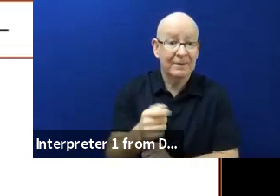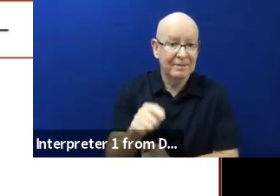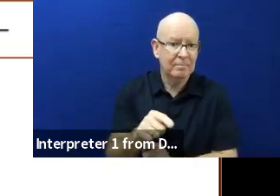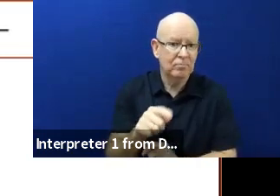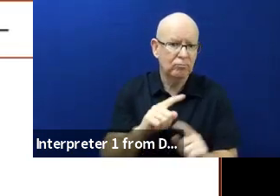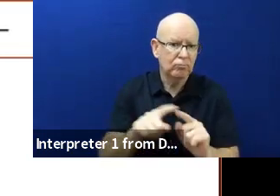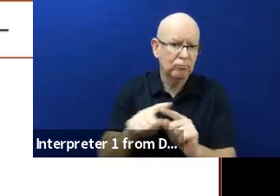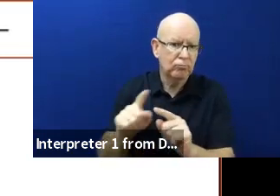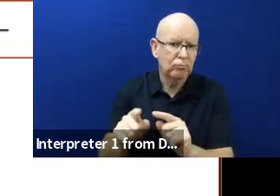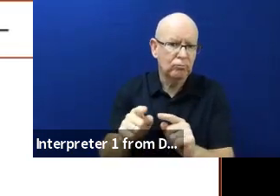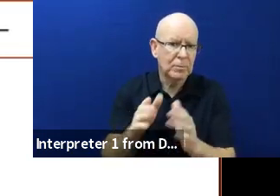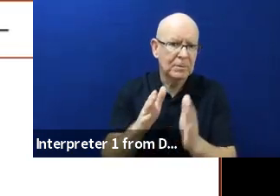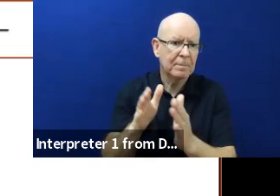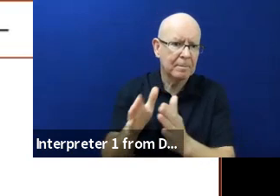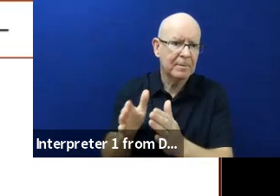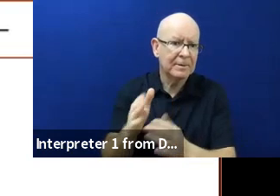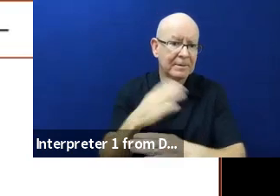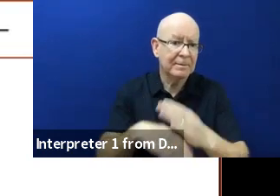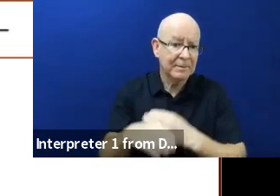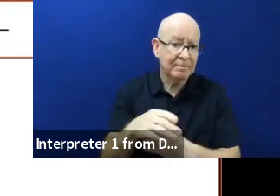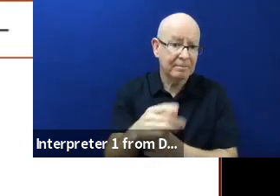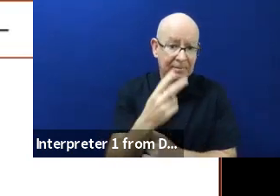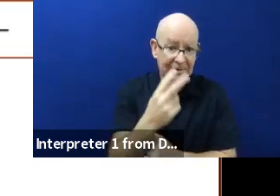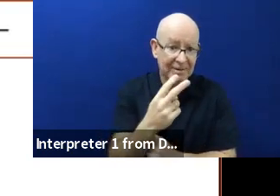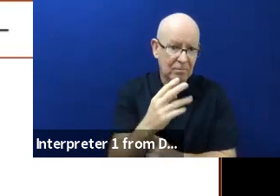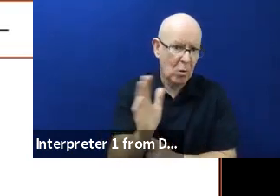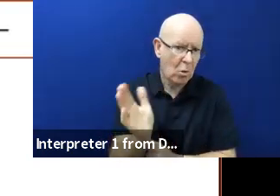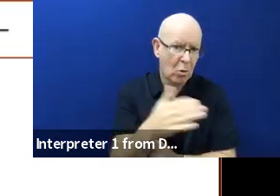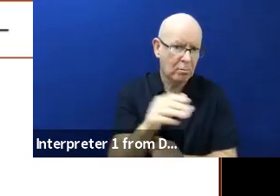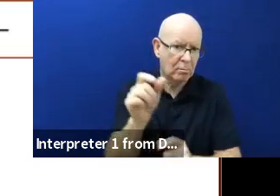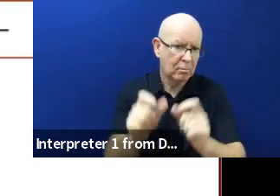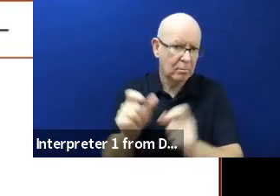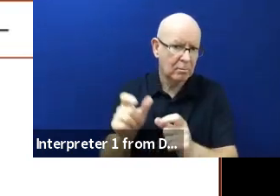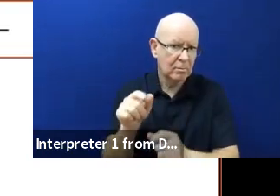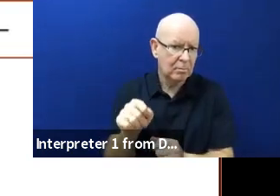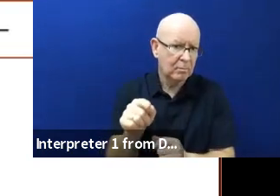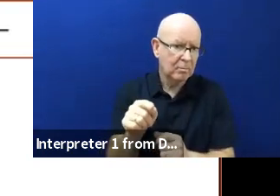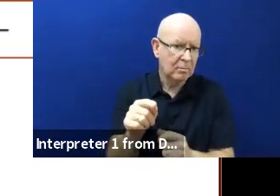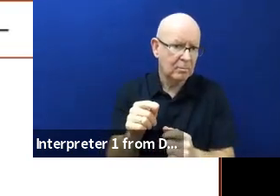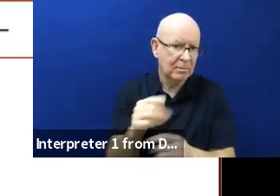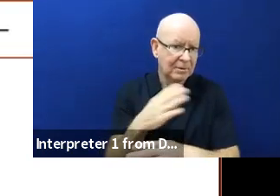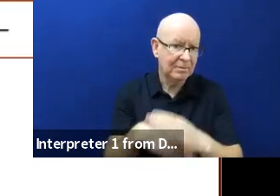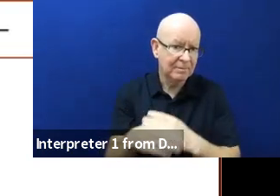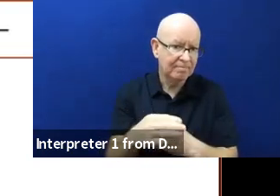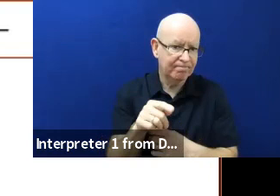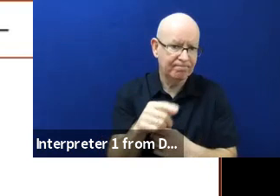social programmes, both mainstream, but also looking at disability allowances